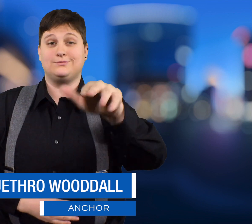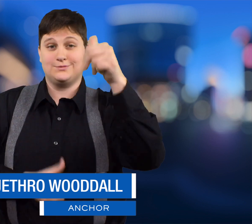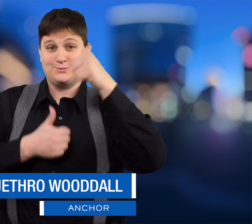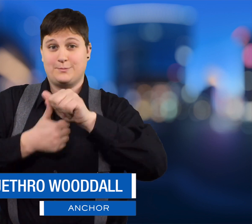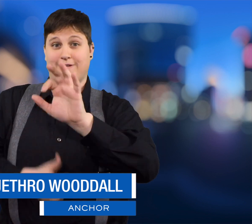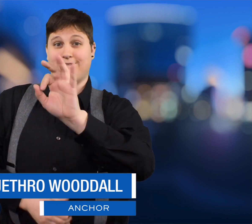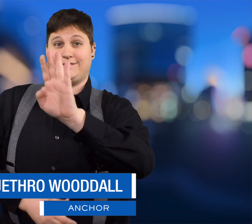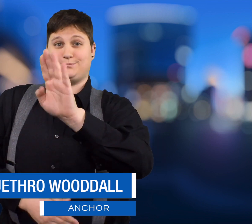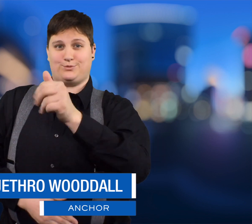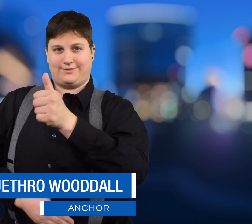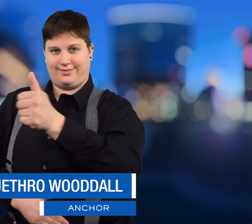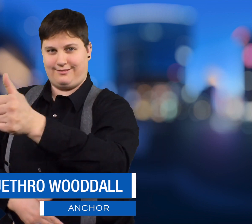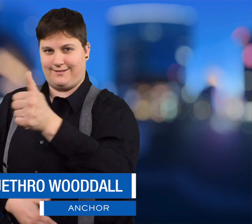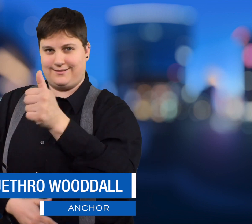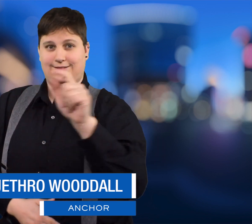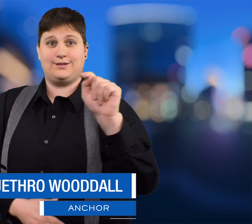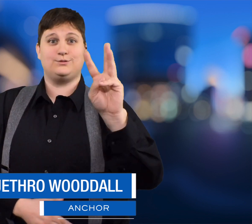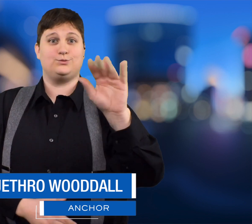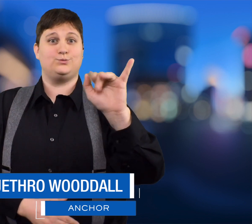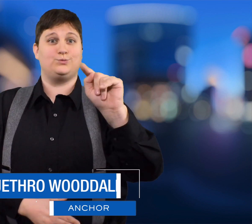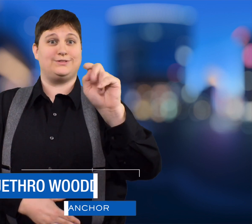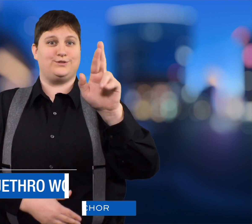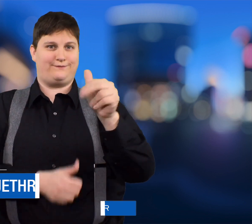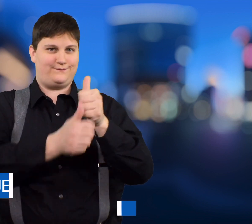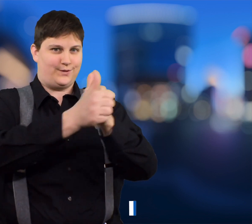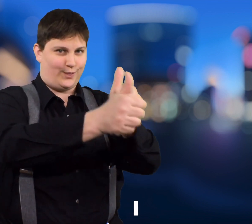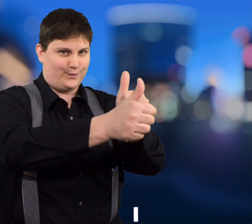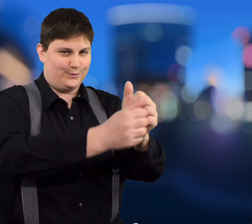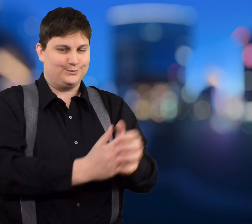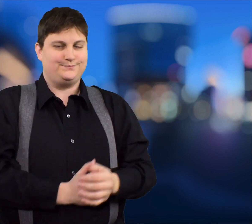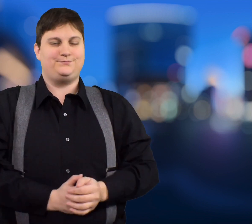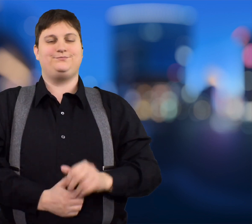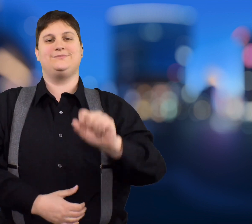Remember to like us on Facebook and follow us on Twitter.